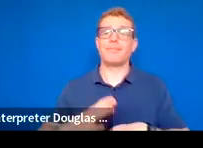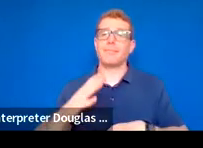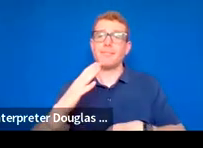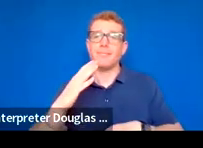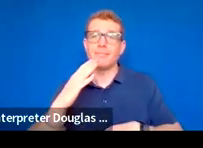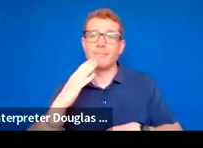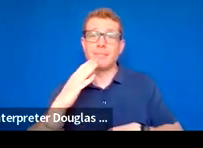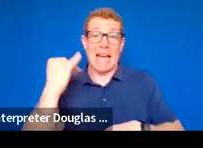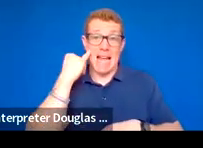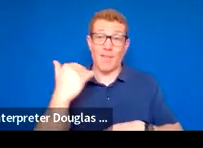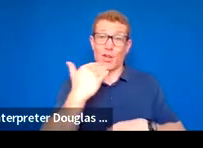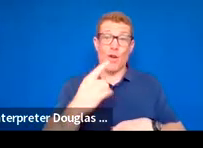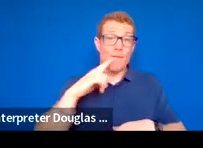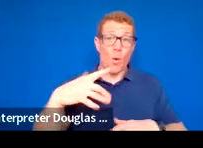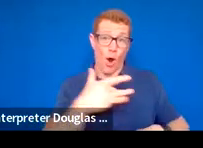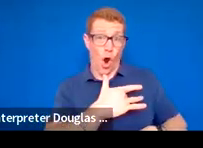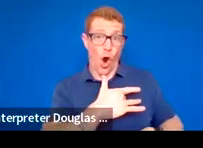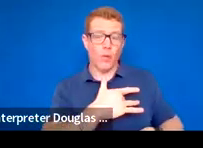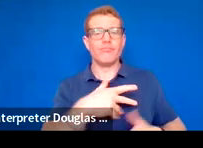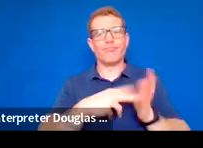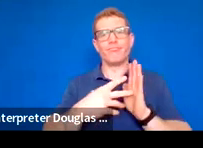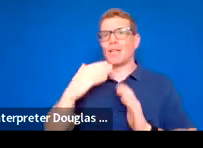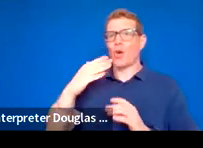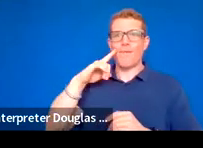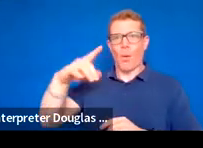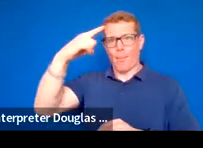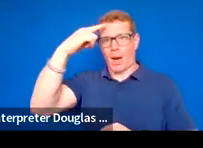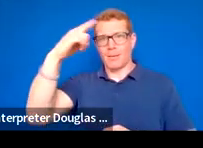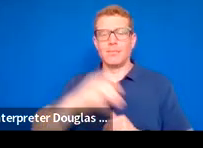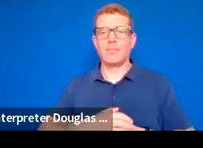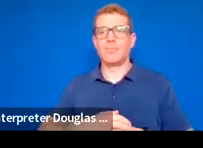Aerobic exercise, moderate to high intensity.